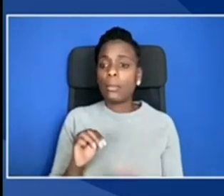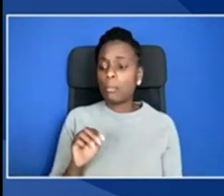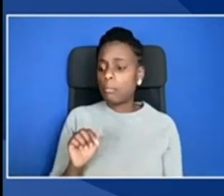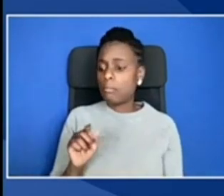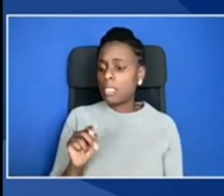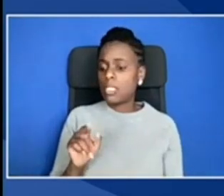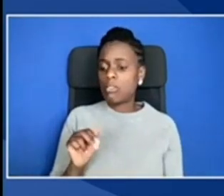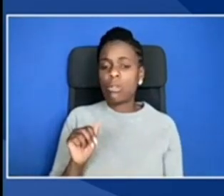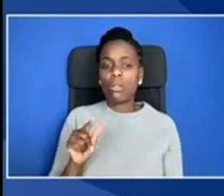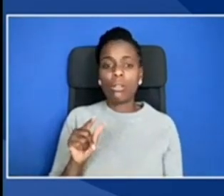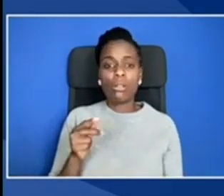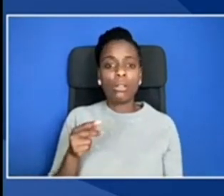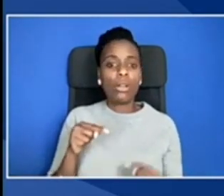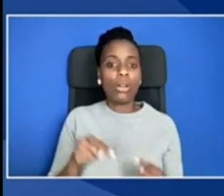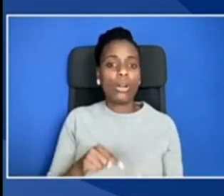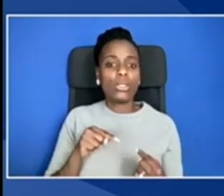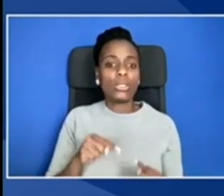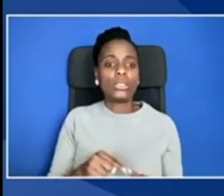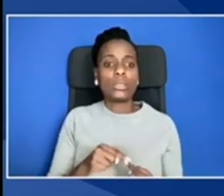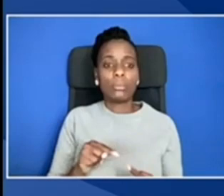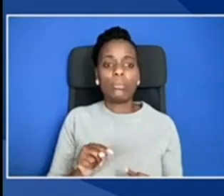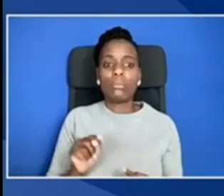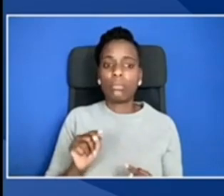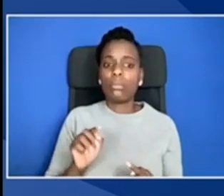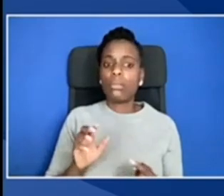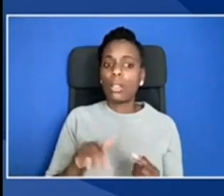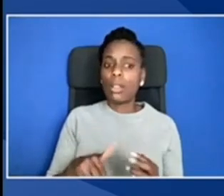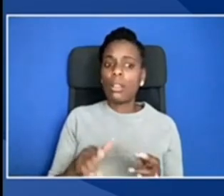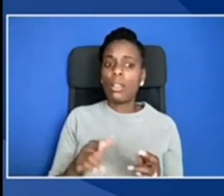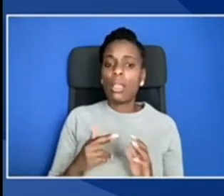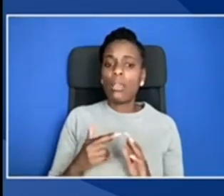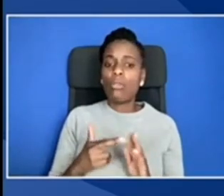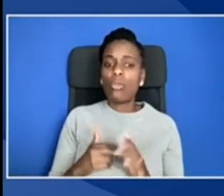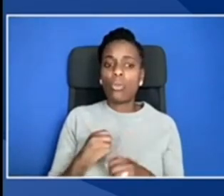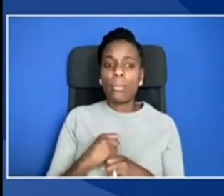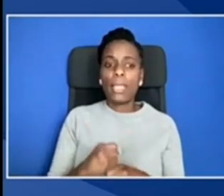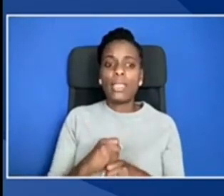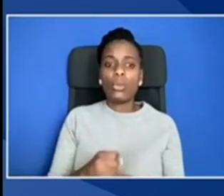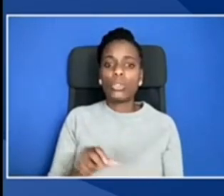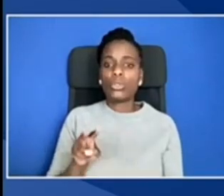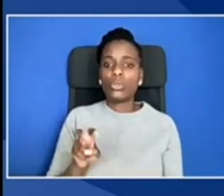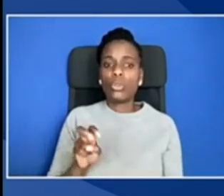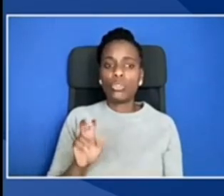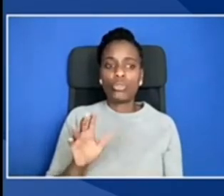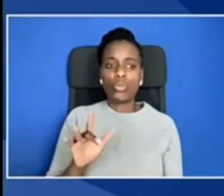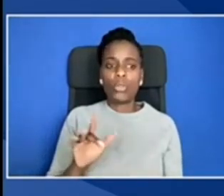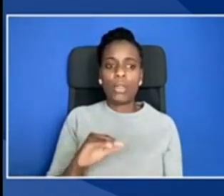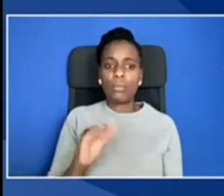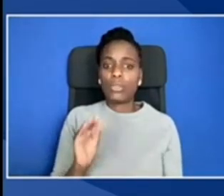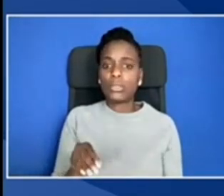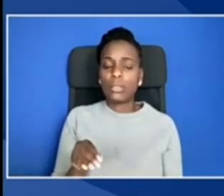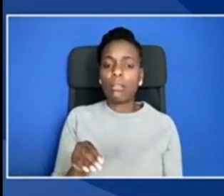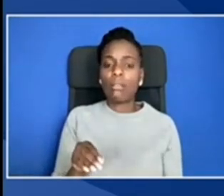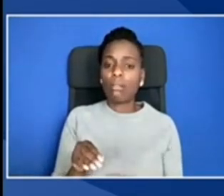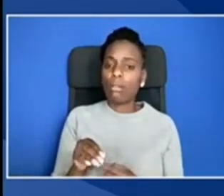at 225% because in theory, those people could still feed themselves, but there was no evidence that they, at least that I'm